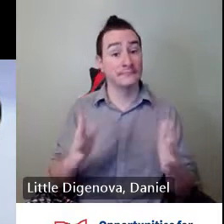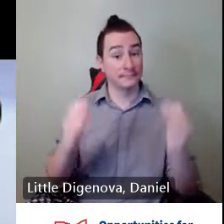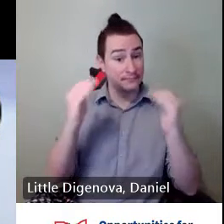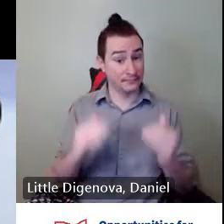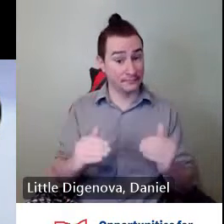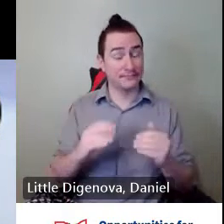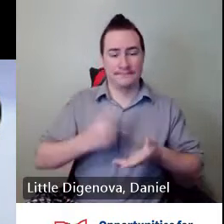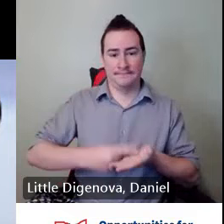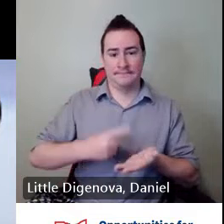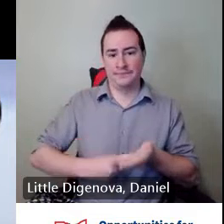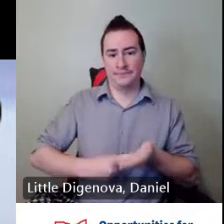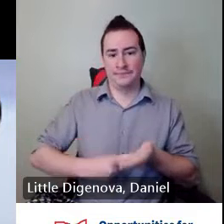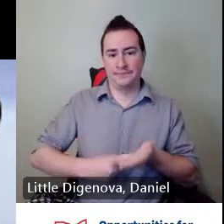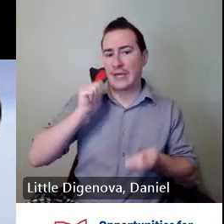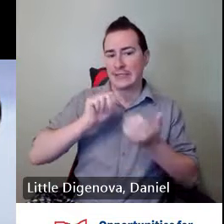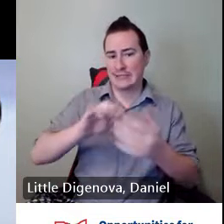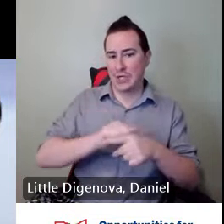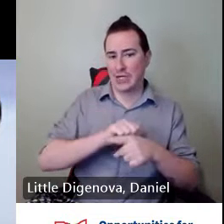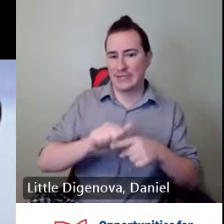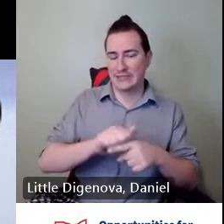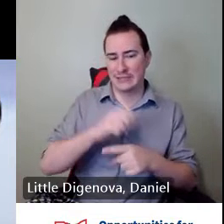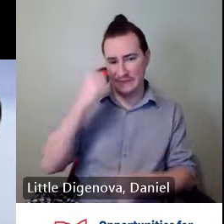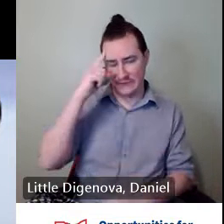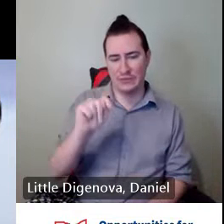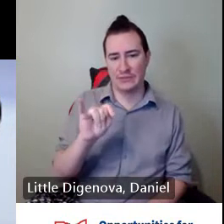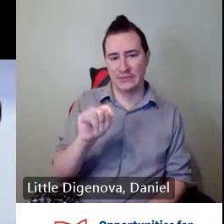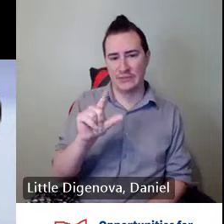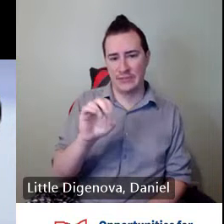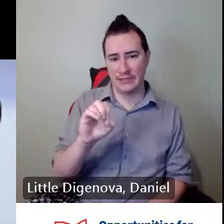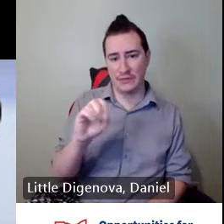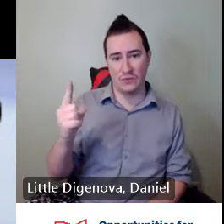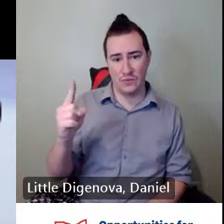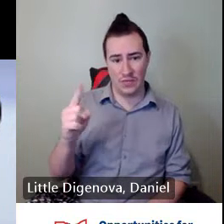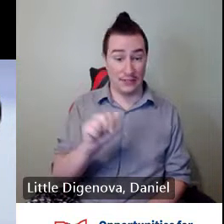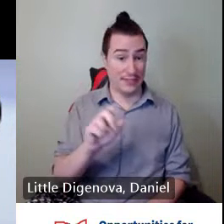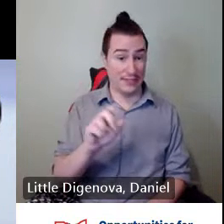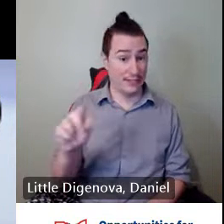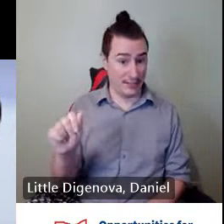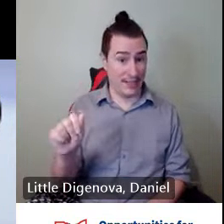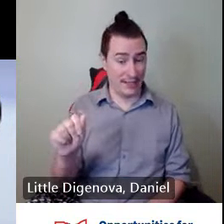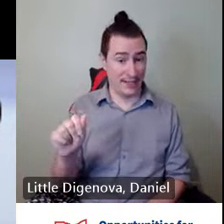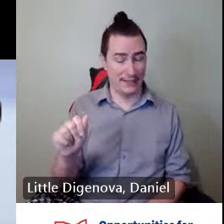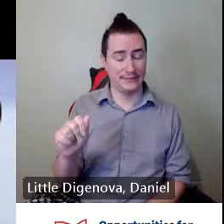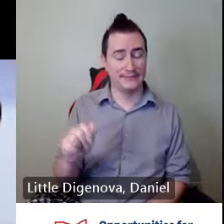I of the Americans with Disabilities Act, which is referred